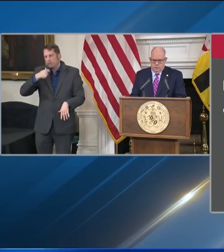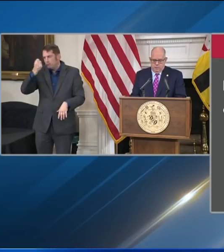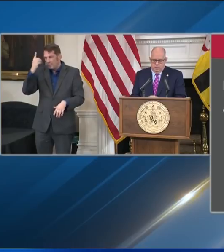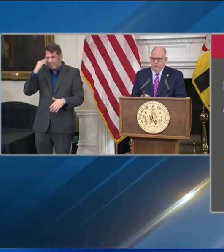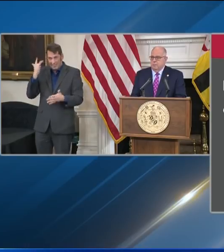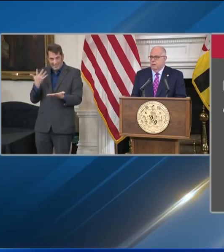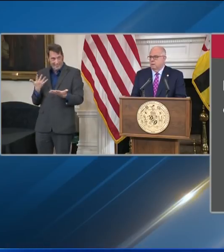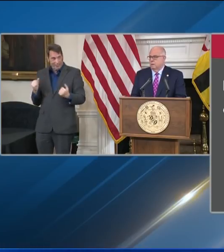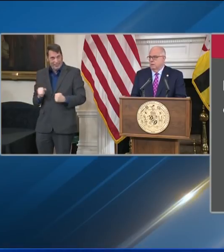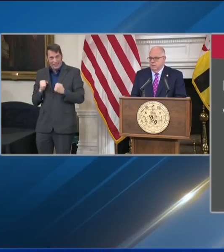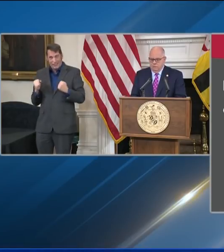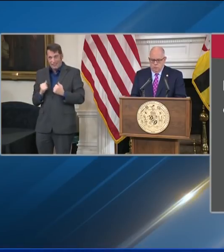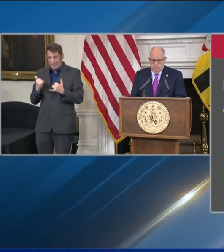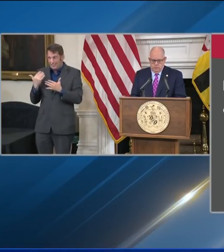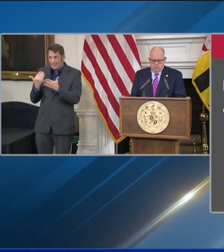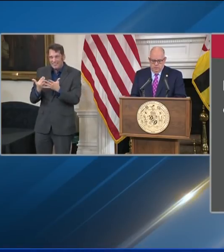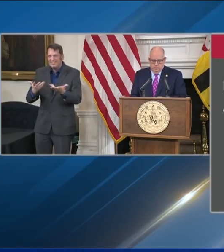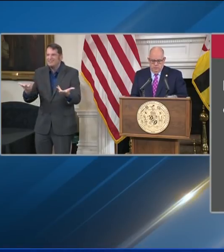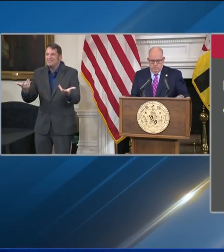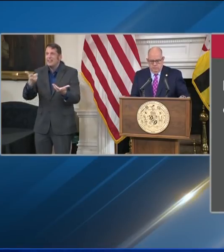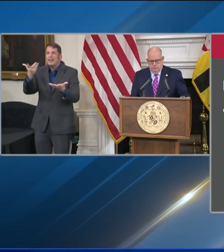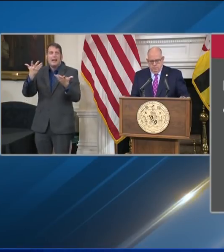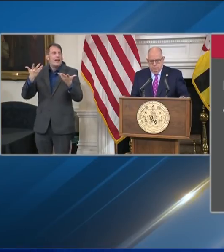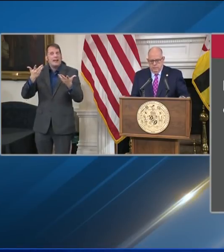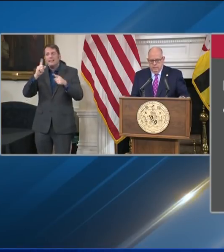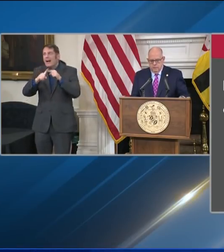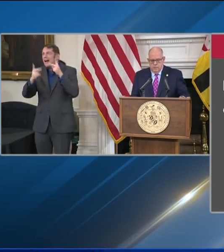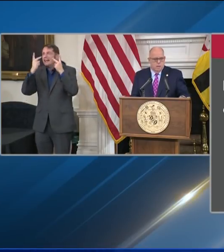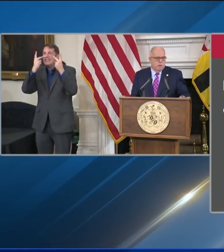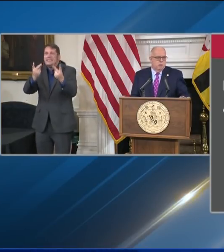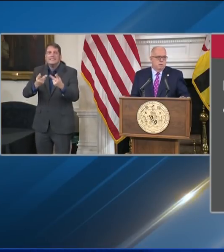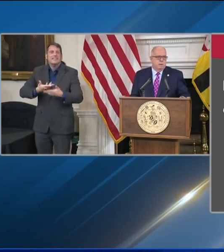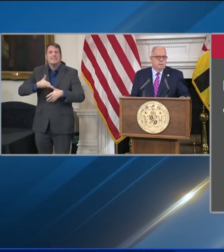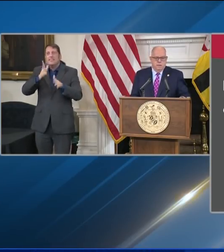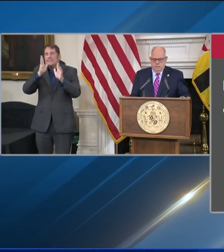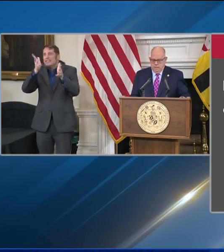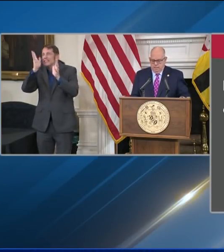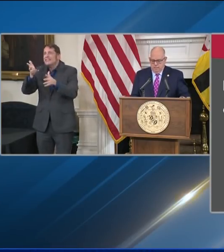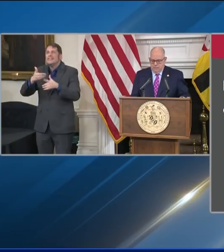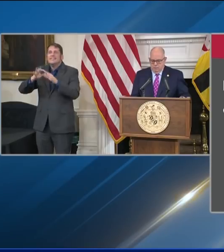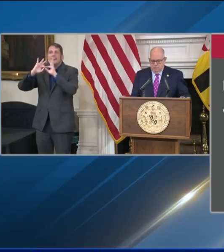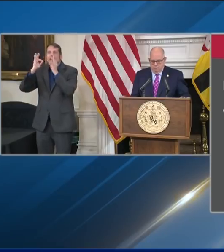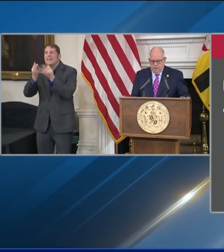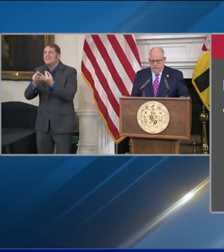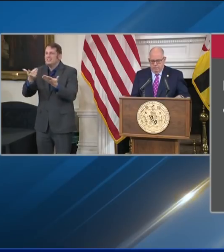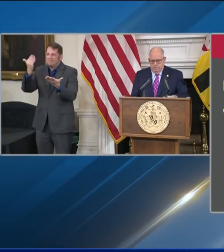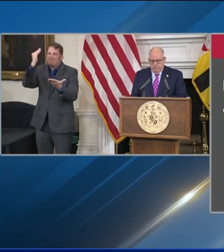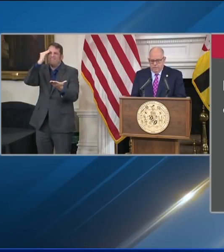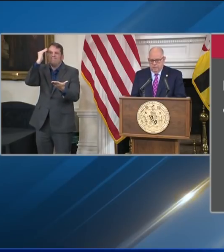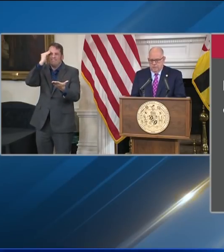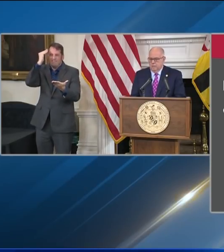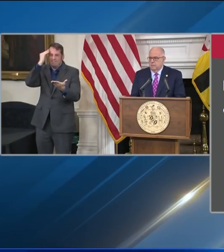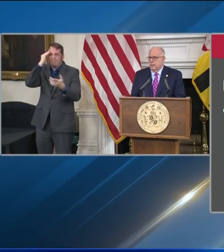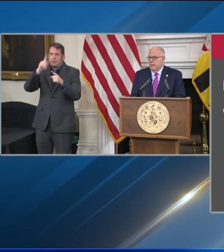ESPECIALLY AT THIS TIME OF YE TO BE A UNABLE TO SEE YOUR GRANDPARENTS OR YOUR LOVED ONES.